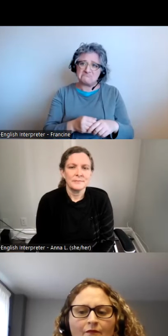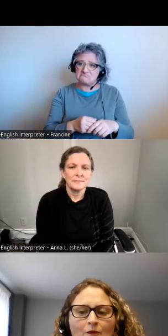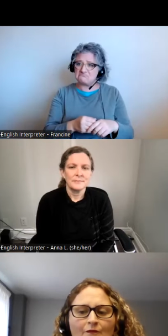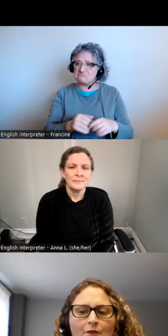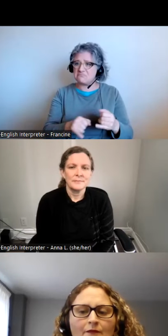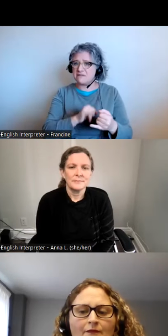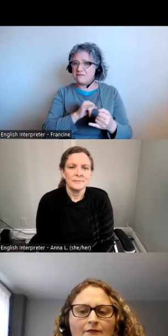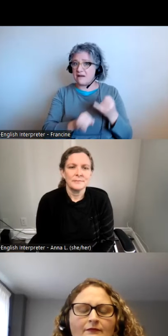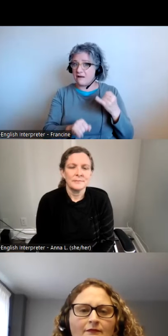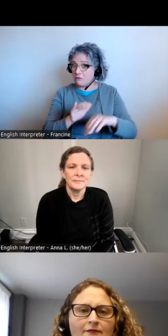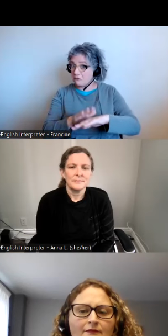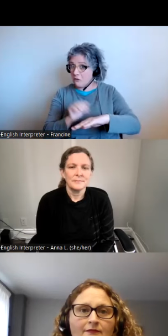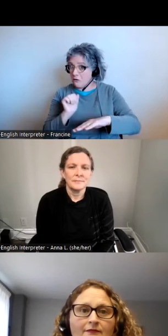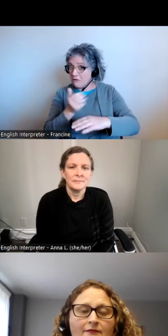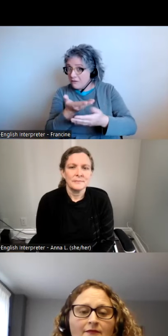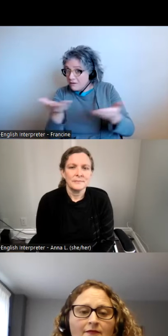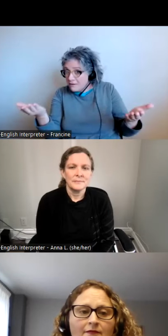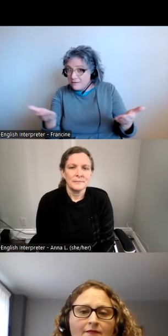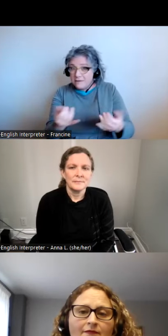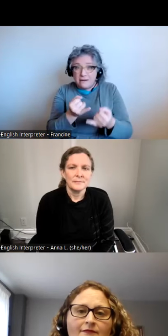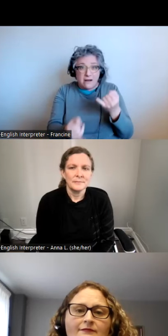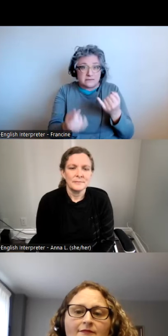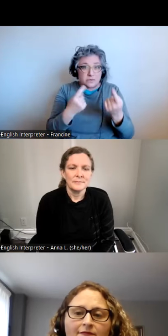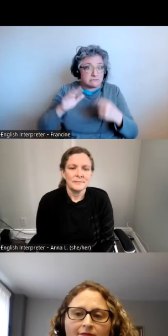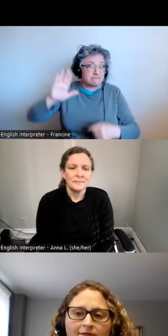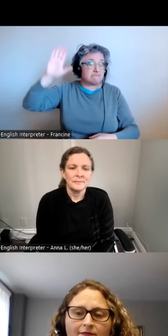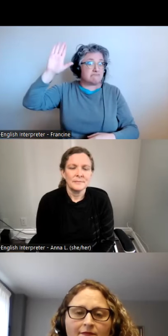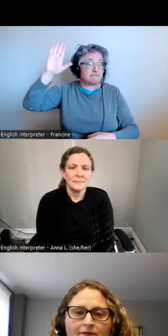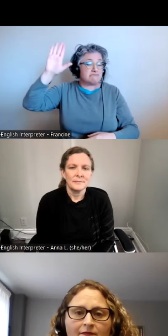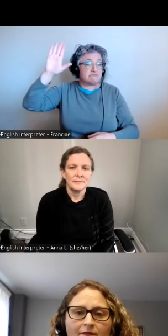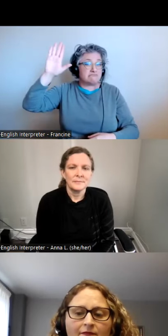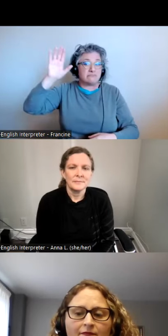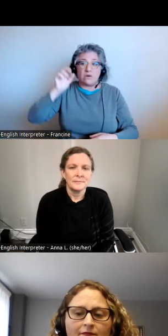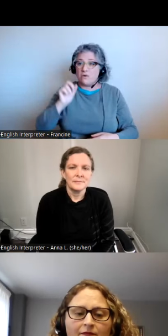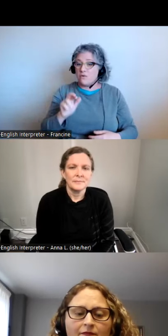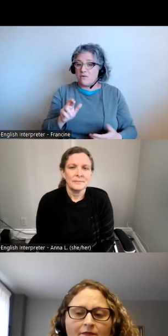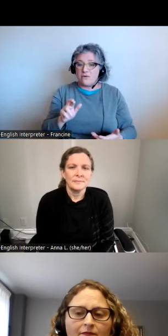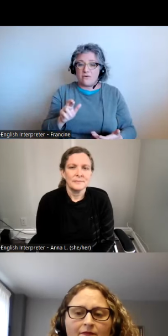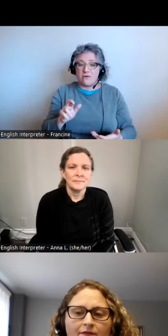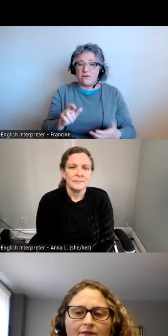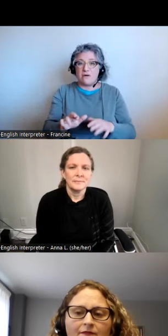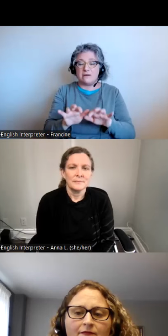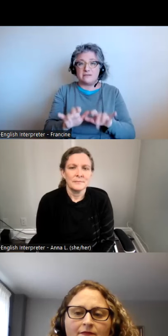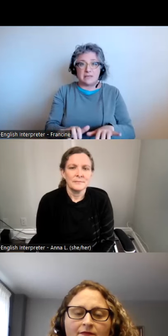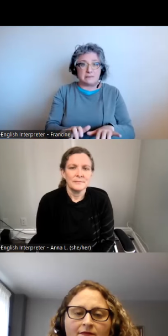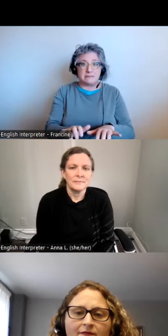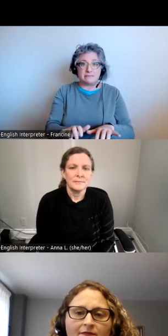wrap-up, then? » Minette Samaroo: Yes, if there are no more questions, you know.